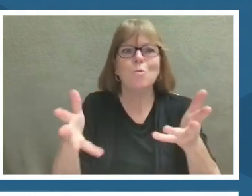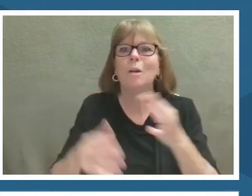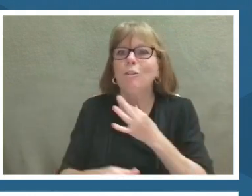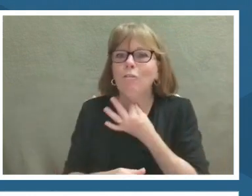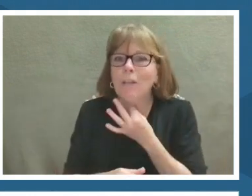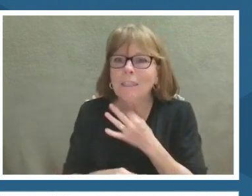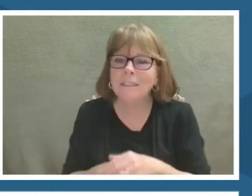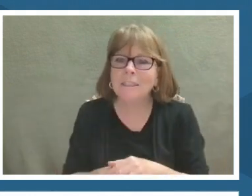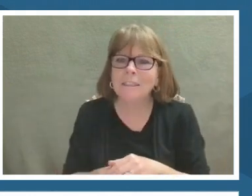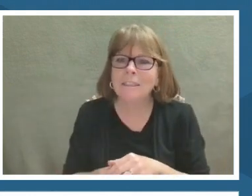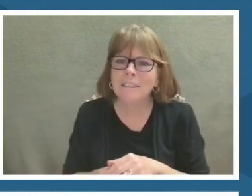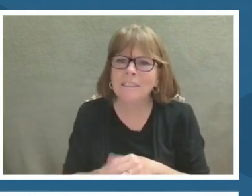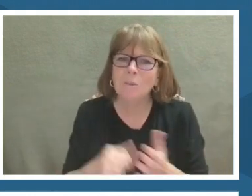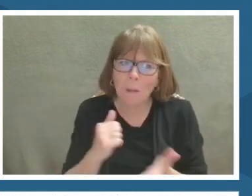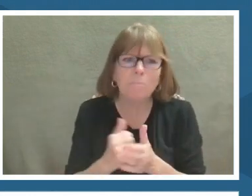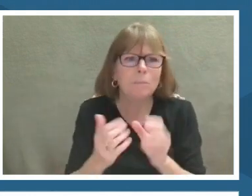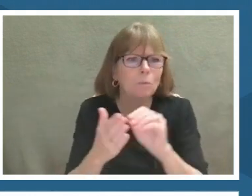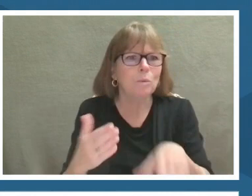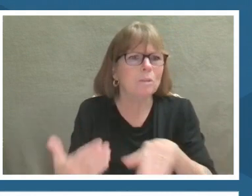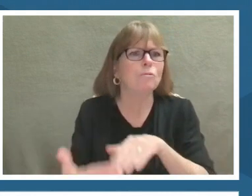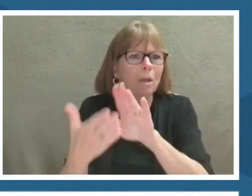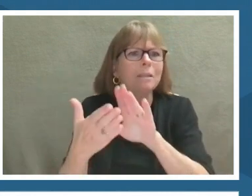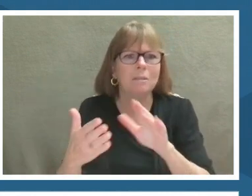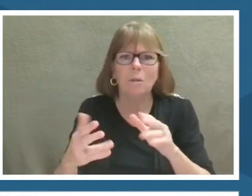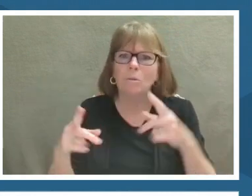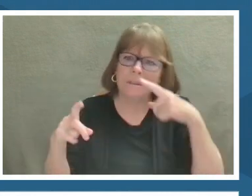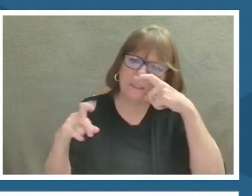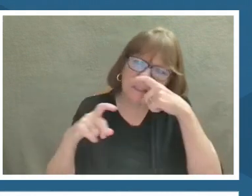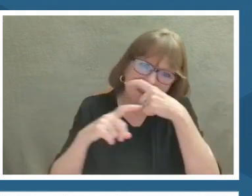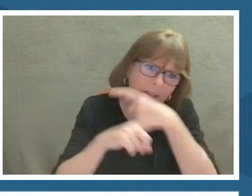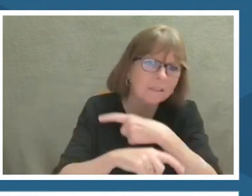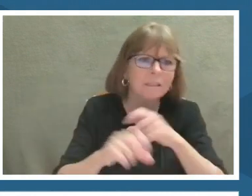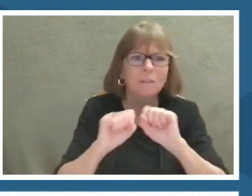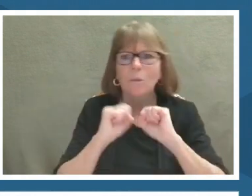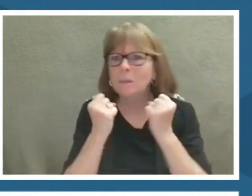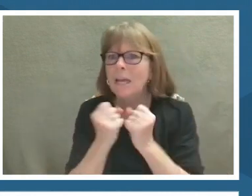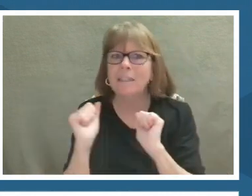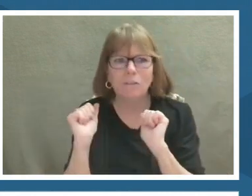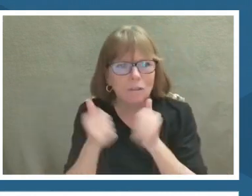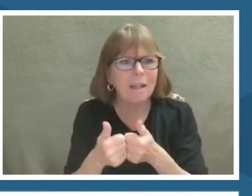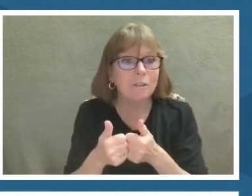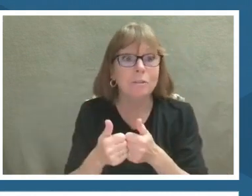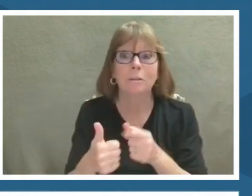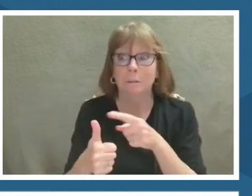address these complex socio-scientific